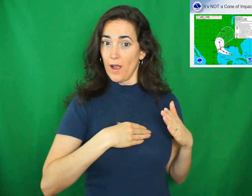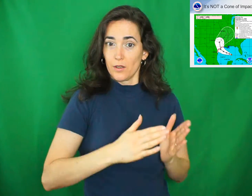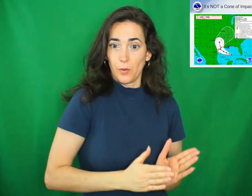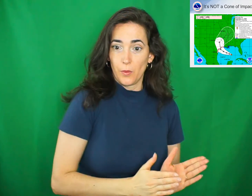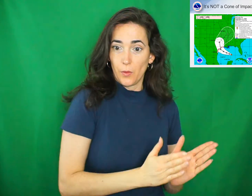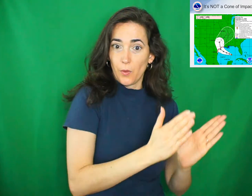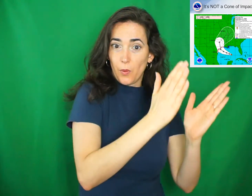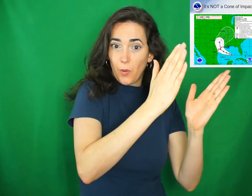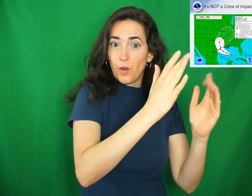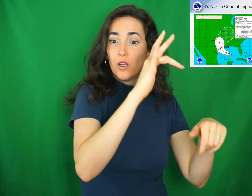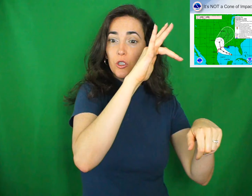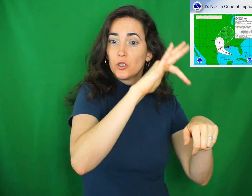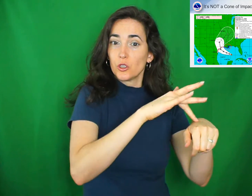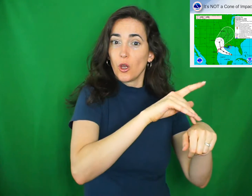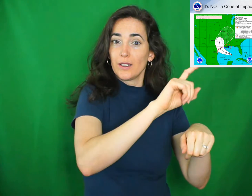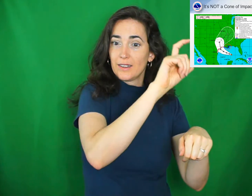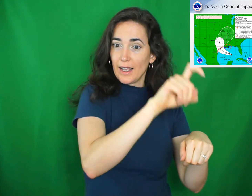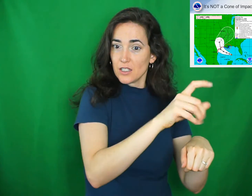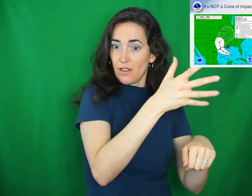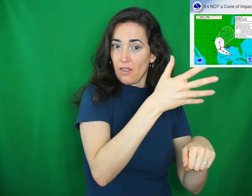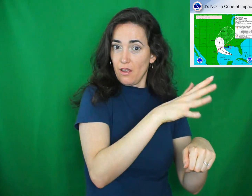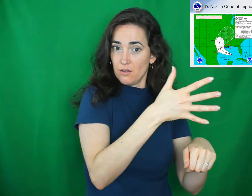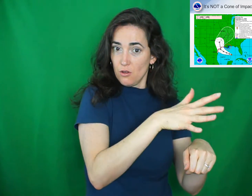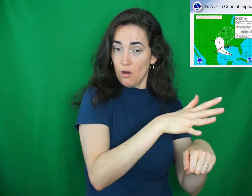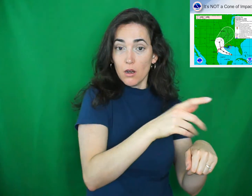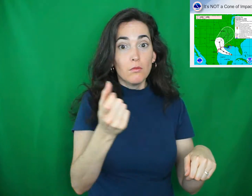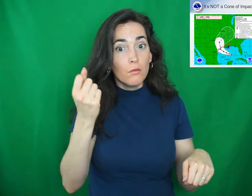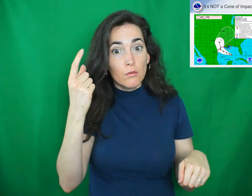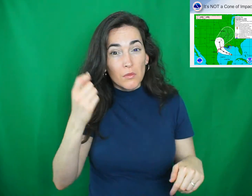Southeast Louisiana and coastal Mississippi were never within the forecast cone.